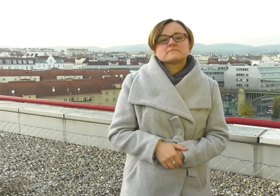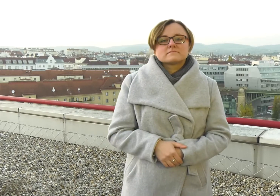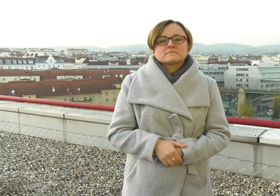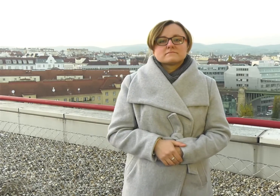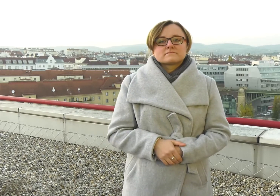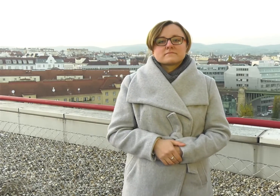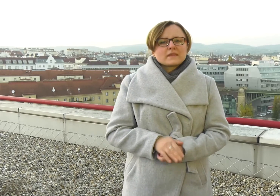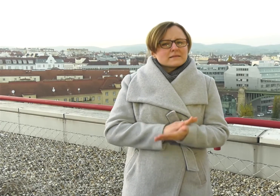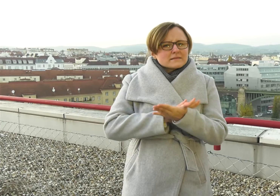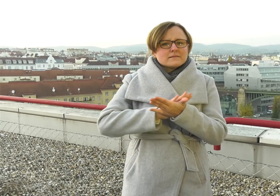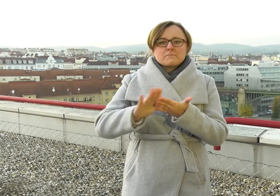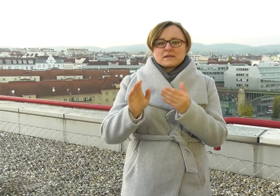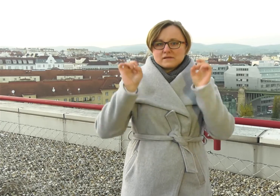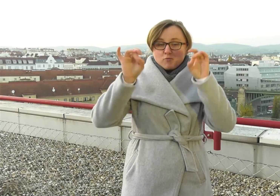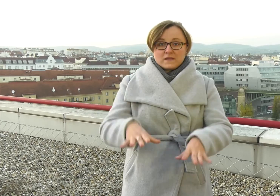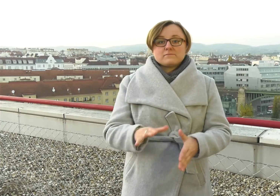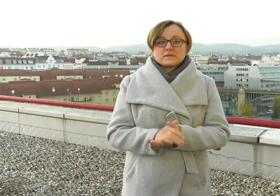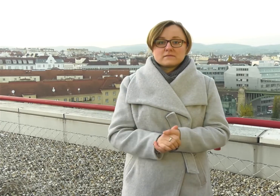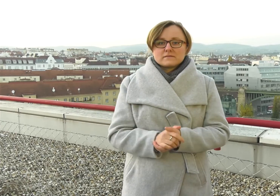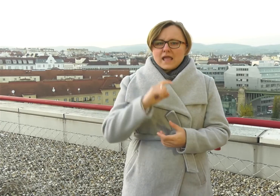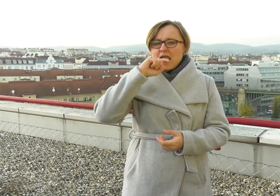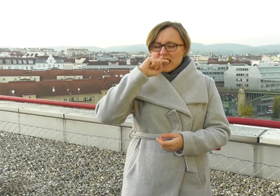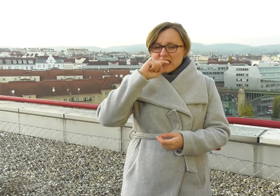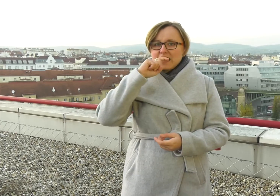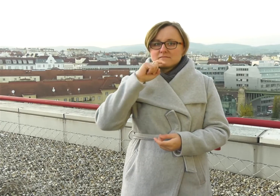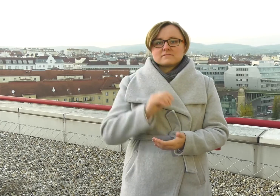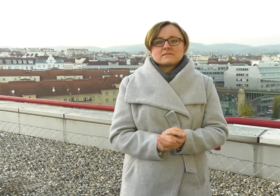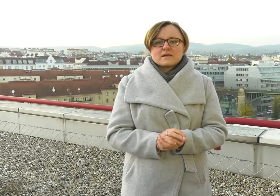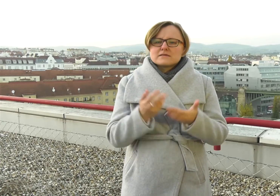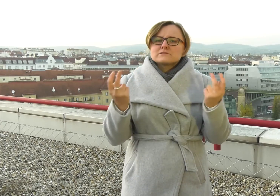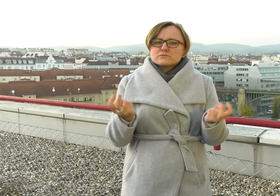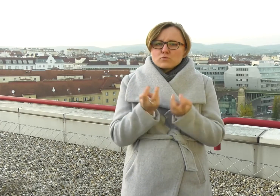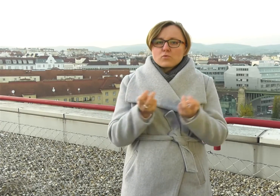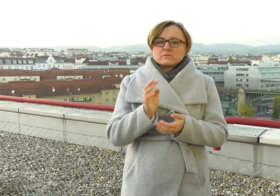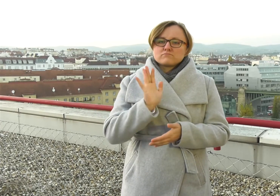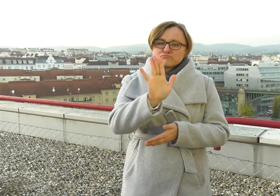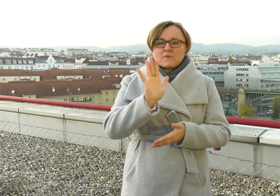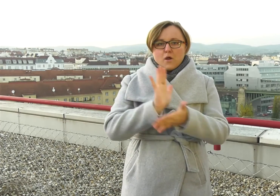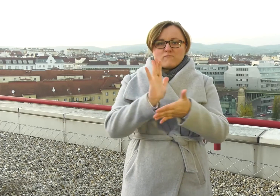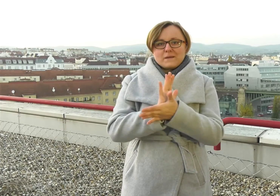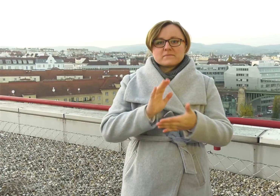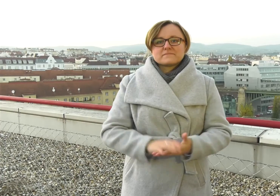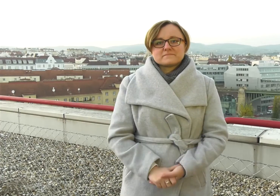My recommendation for companies: Deaf can do anything at work - except hear.